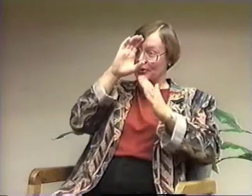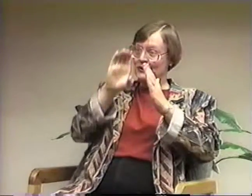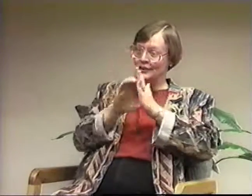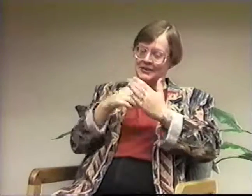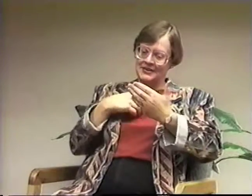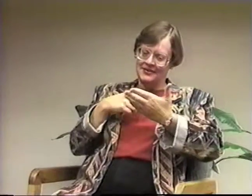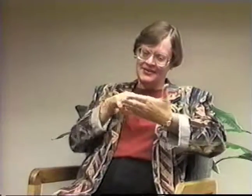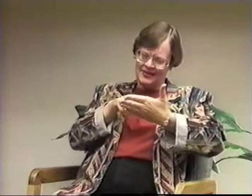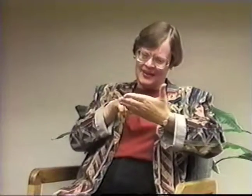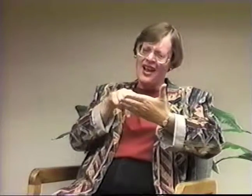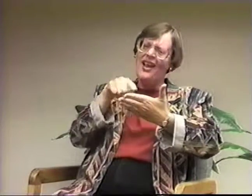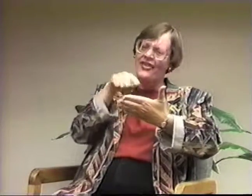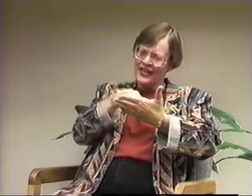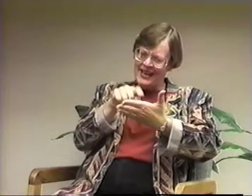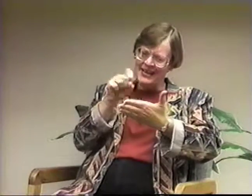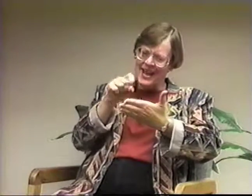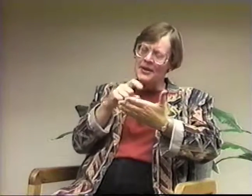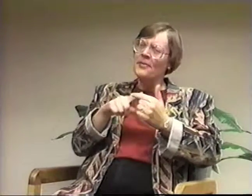He remembers seeing me. He showed me a picture.